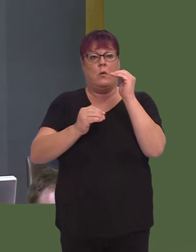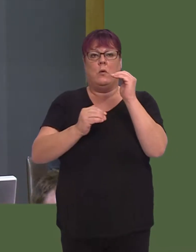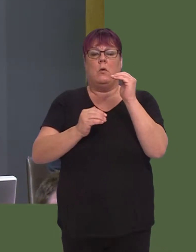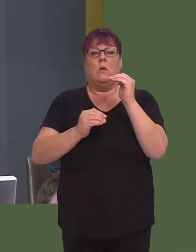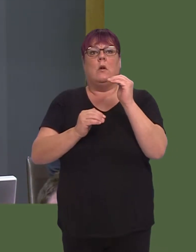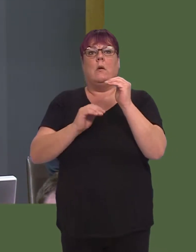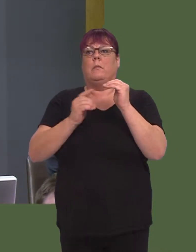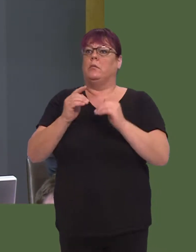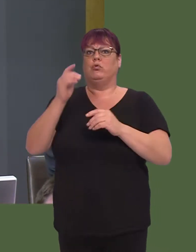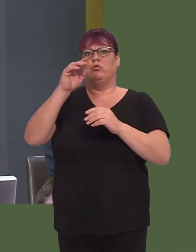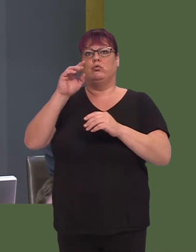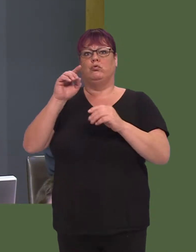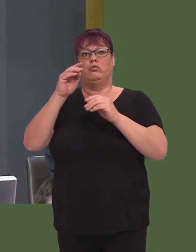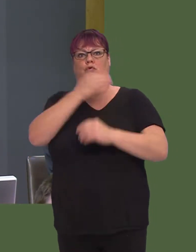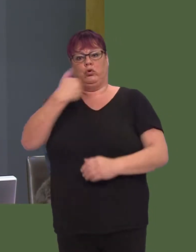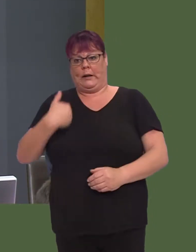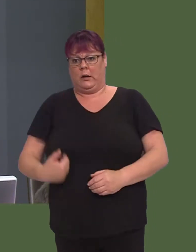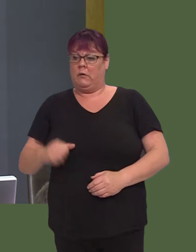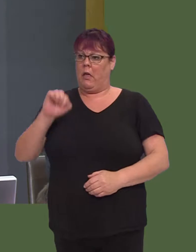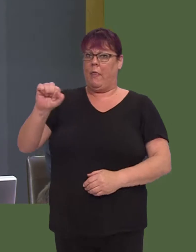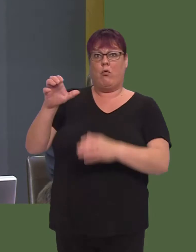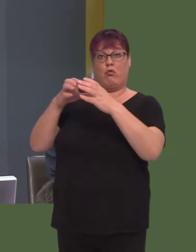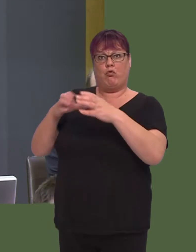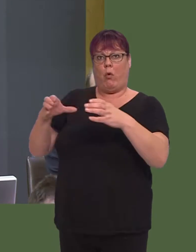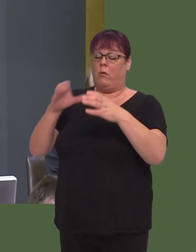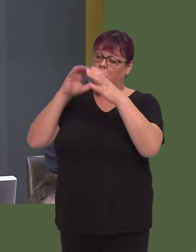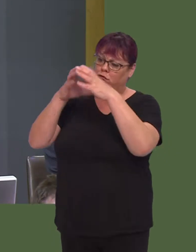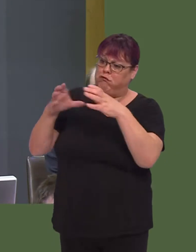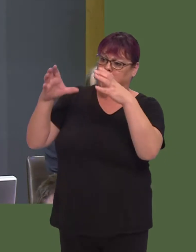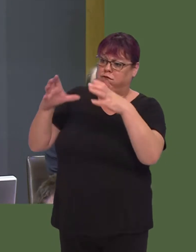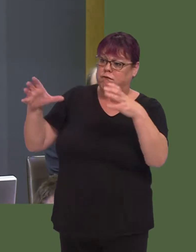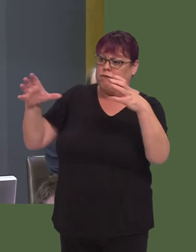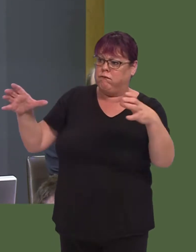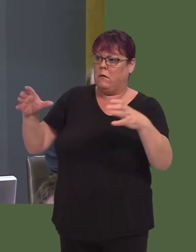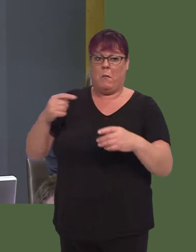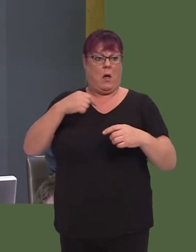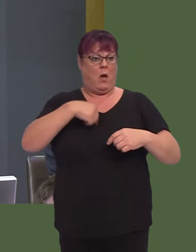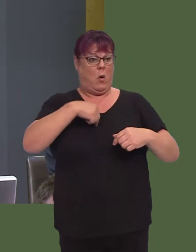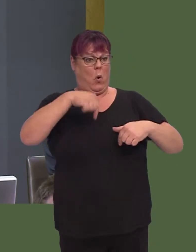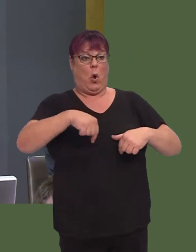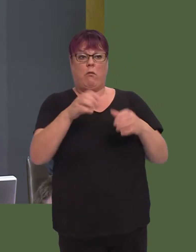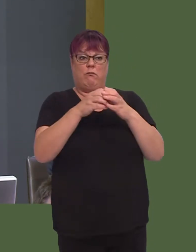1.5 per cent, whereas China will see growth five to 10 times higher than that.